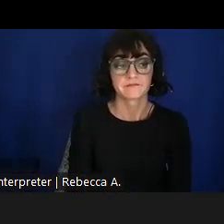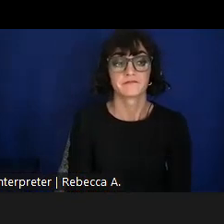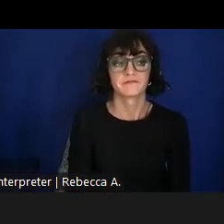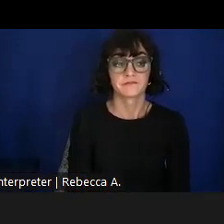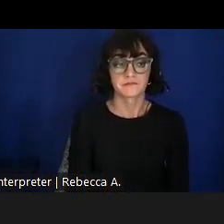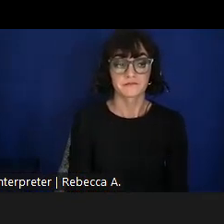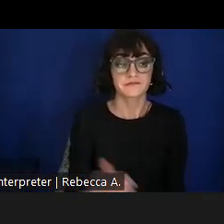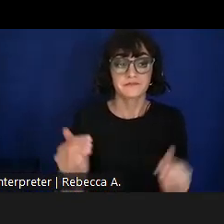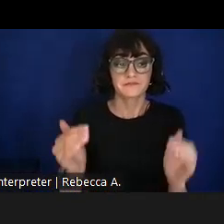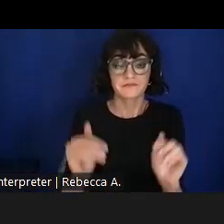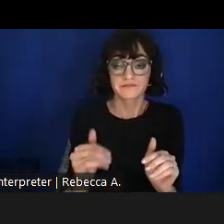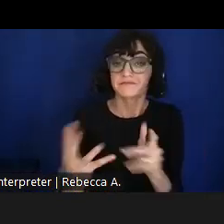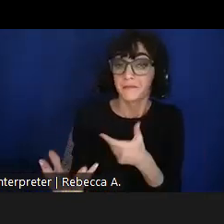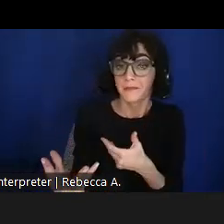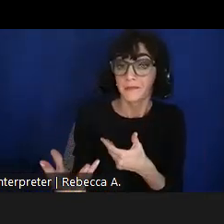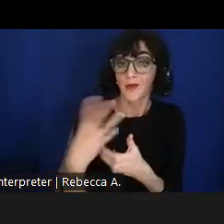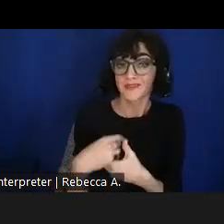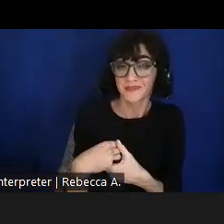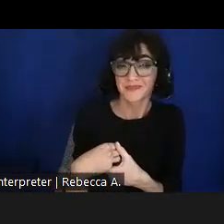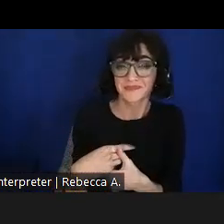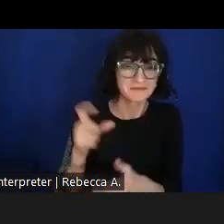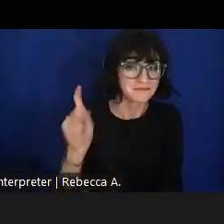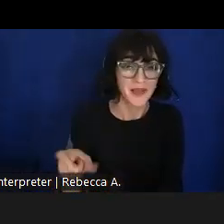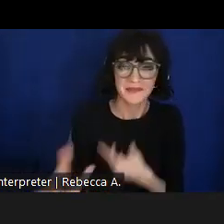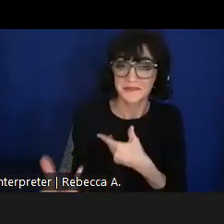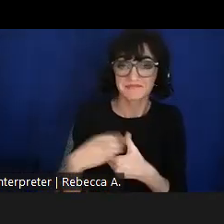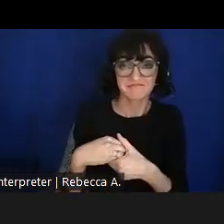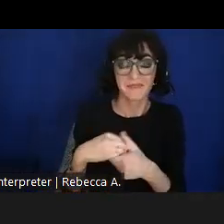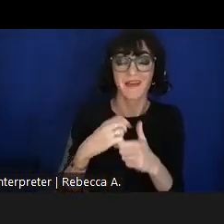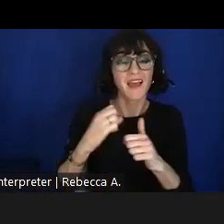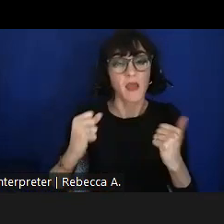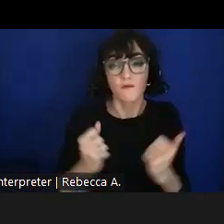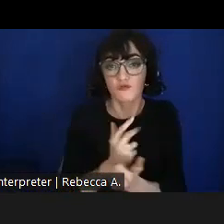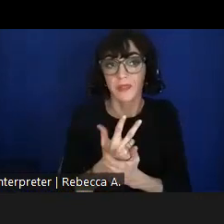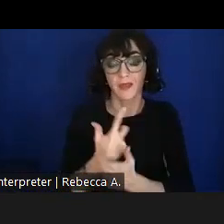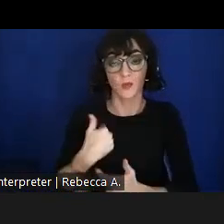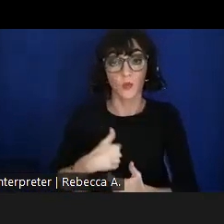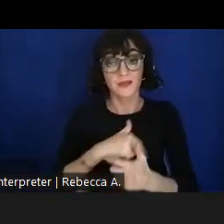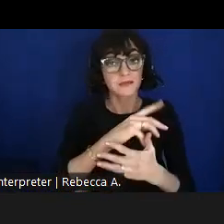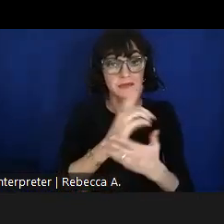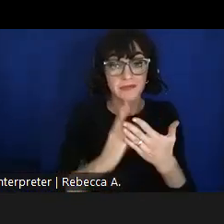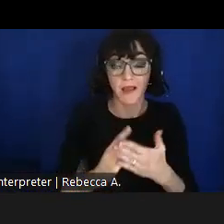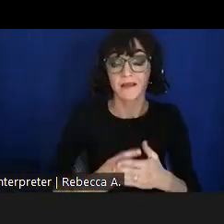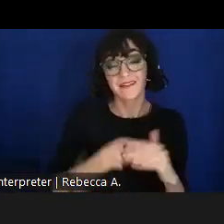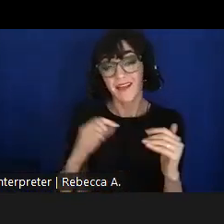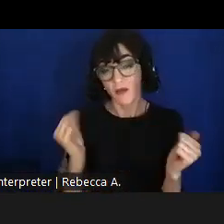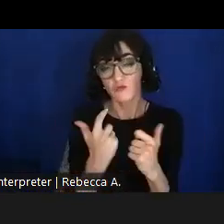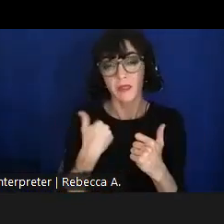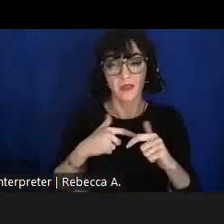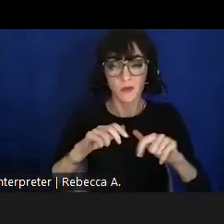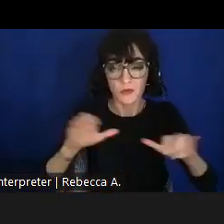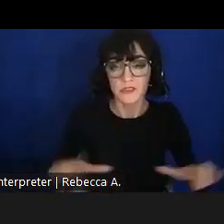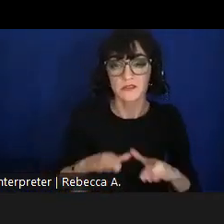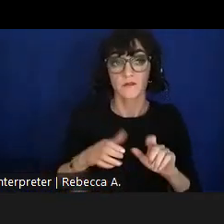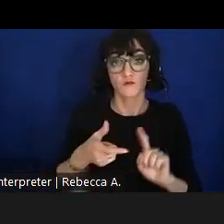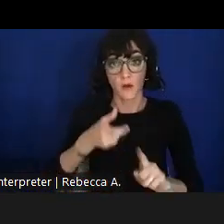that everything that we kind of design and do from a programmatic standpoint must involve